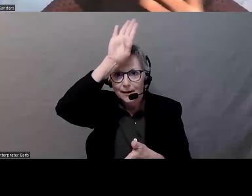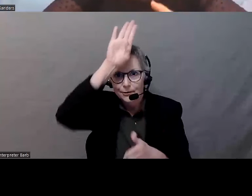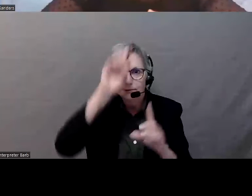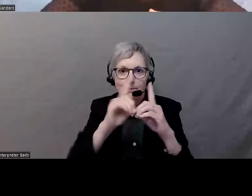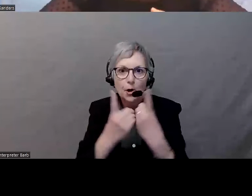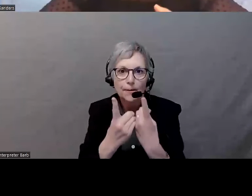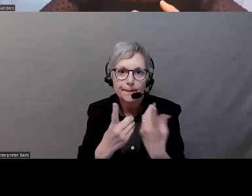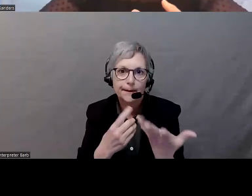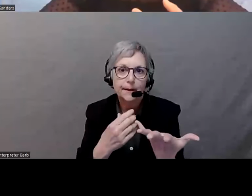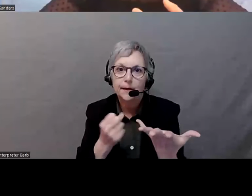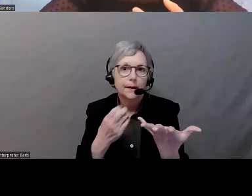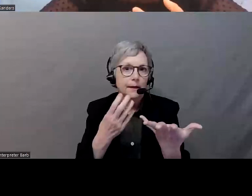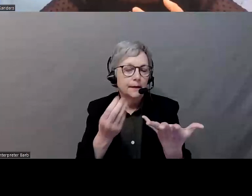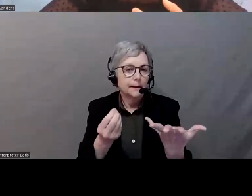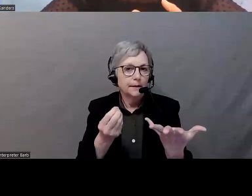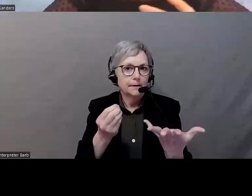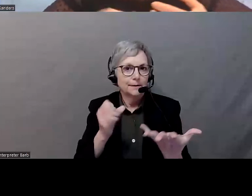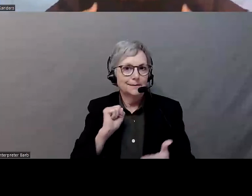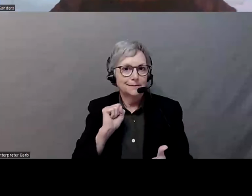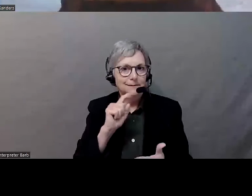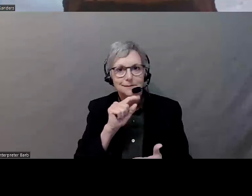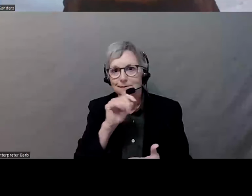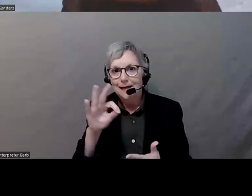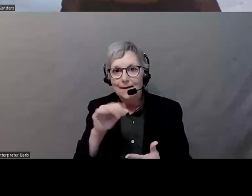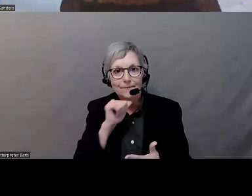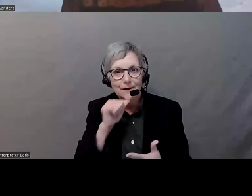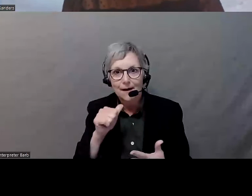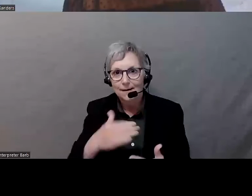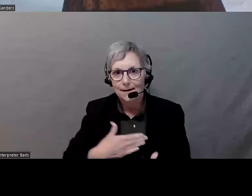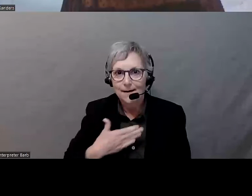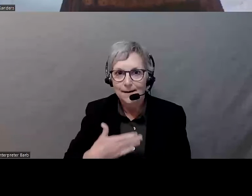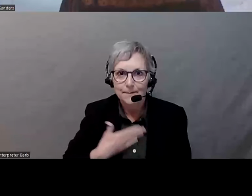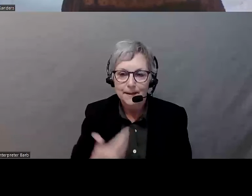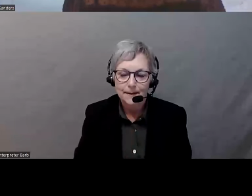OUR STAFF WERE NOT HAPPY. WE HAD A DIRECT CARE STAFF TURN OVER OF ABOUT